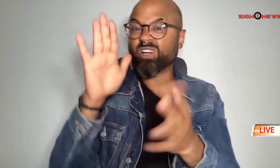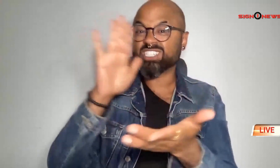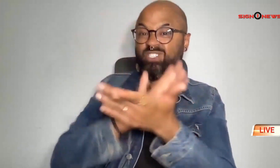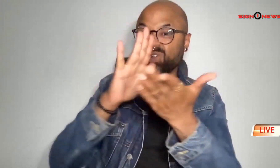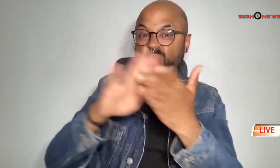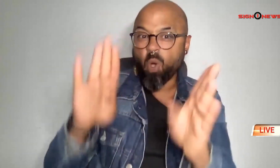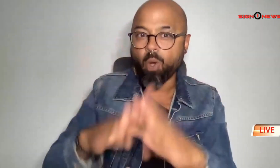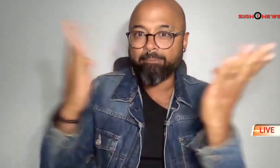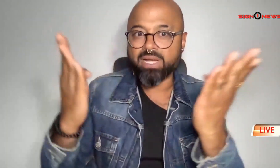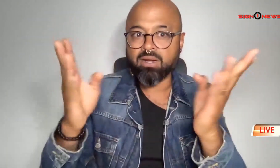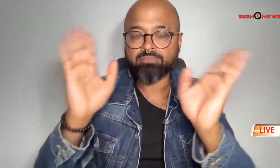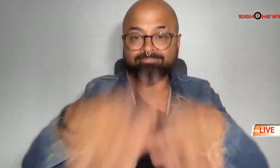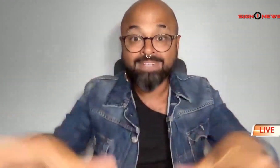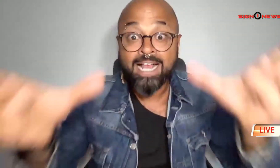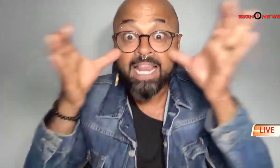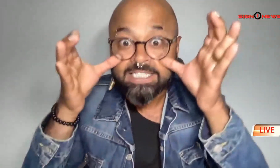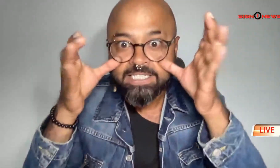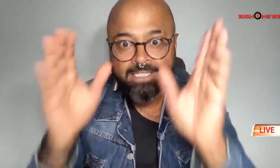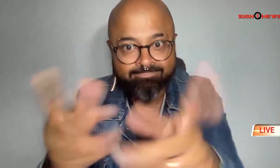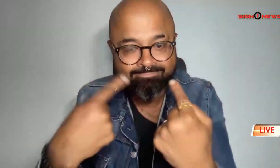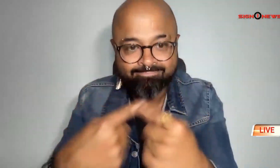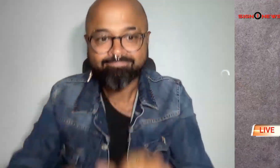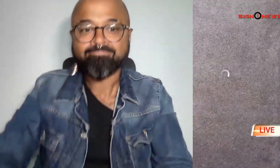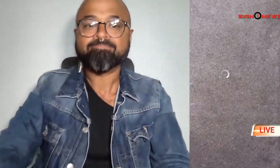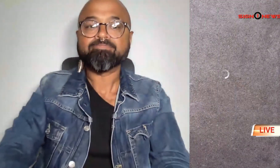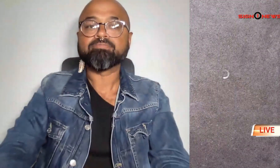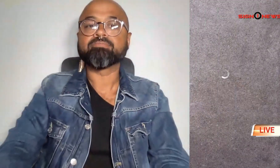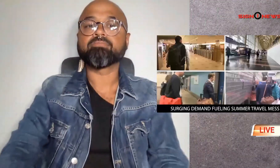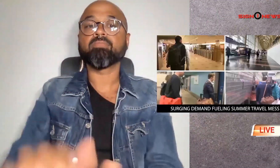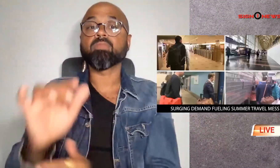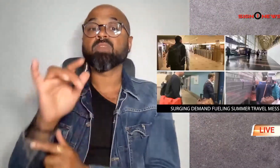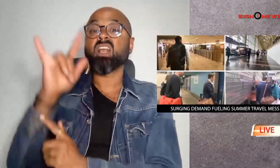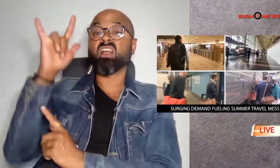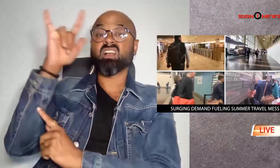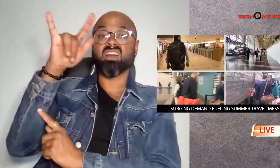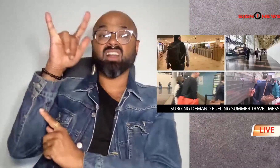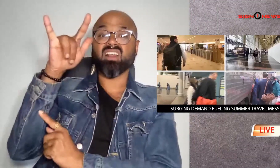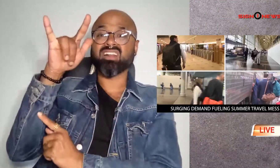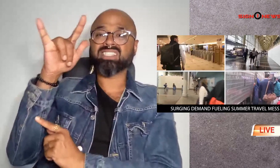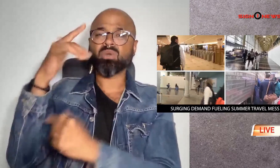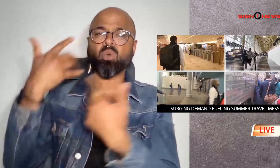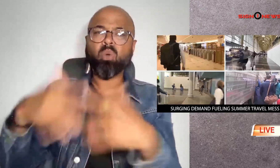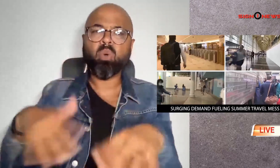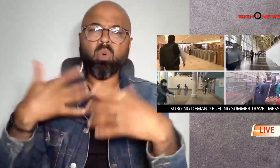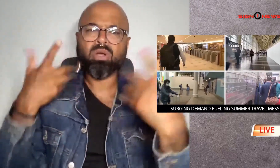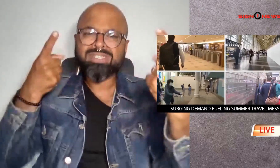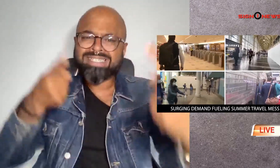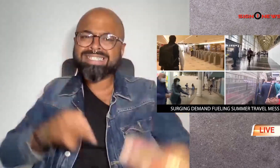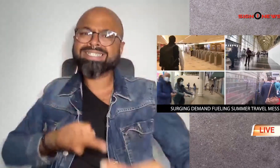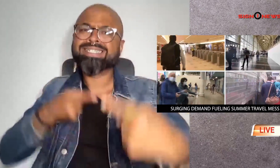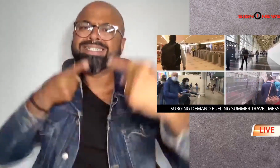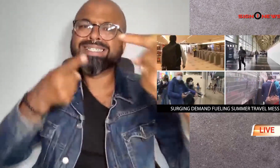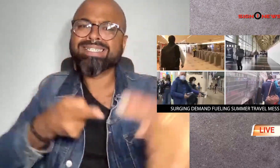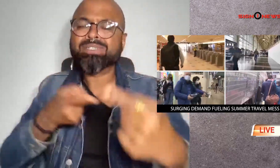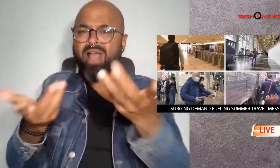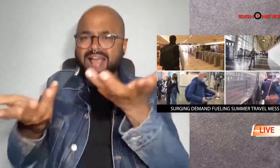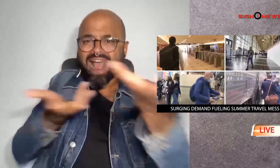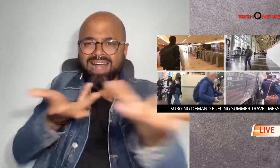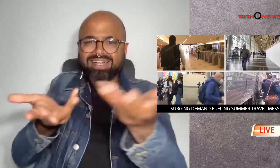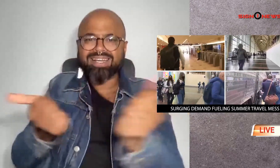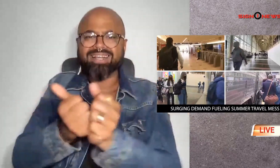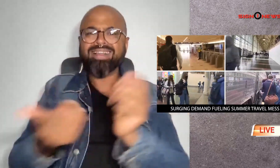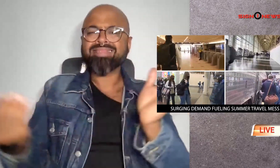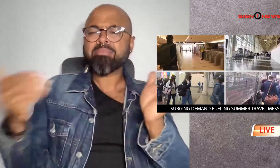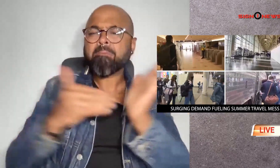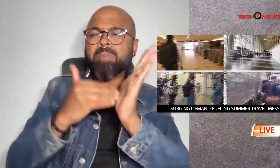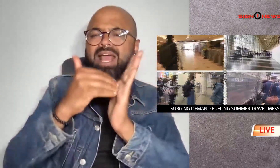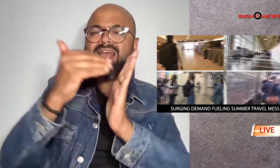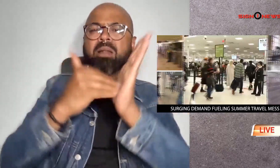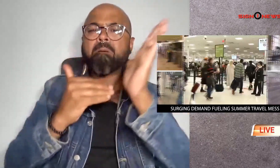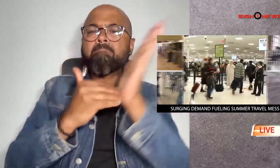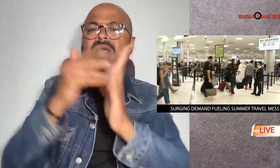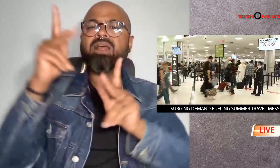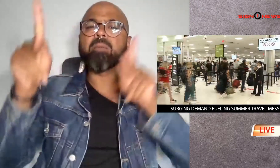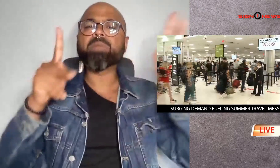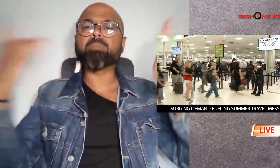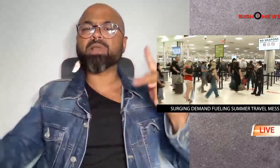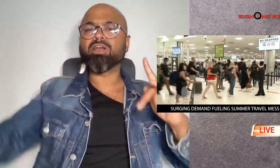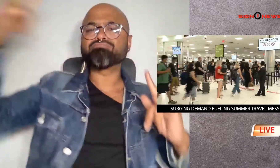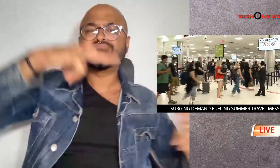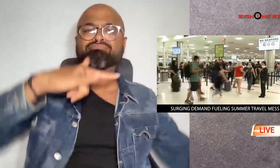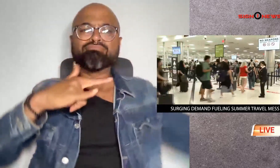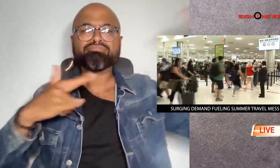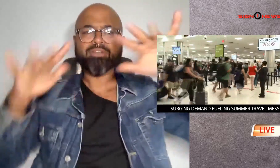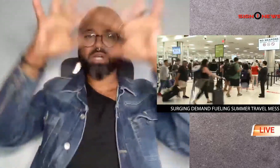trip before school starts listen up airlines are struggling to handle the millions